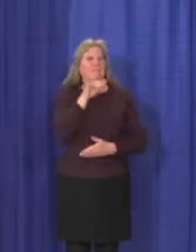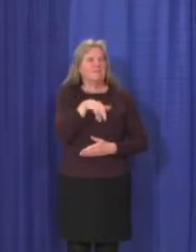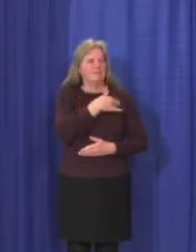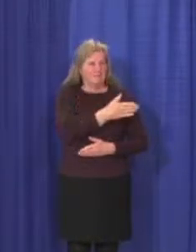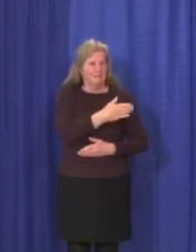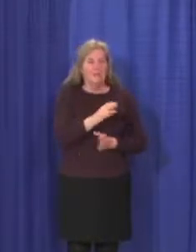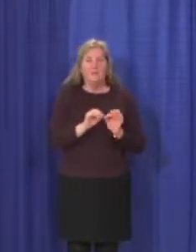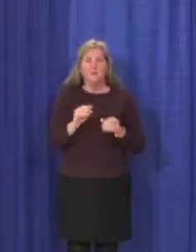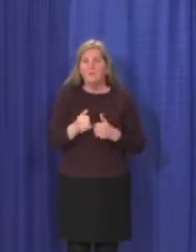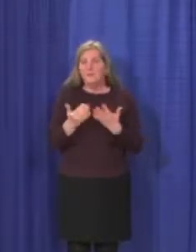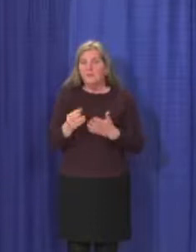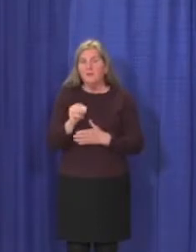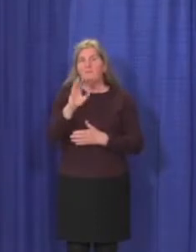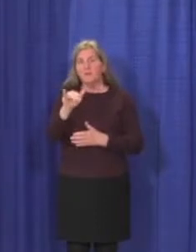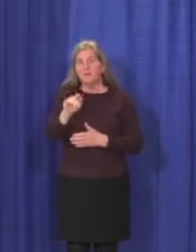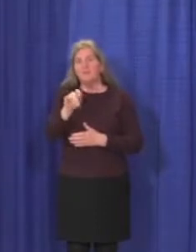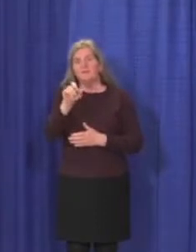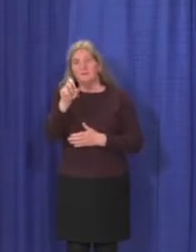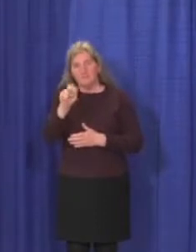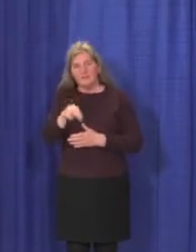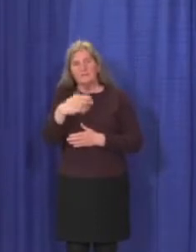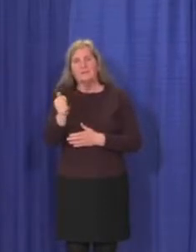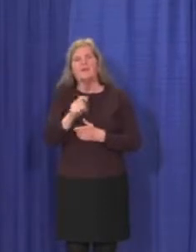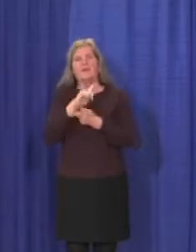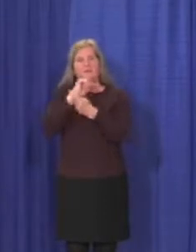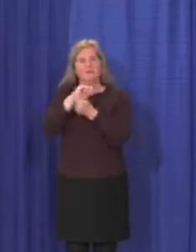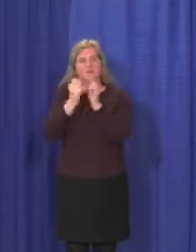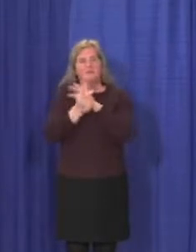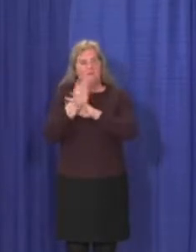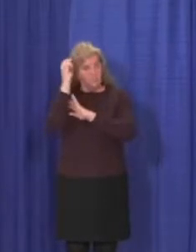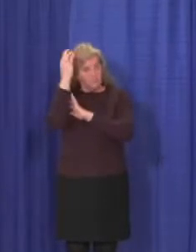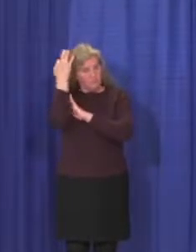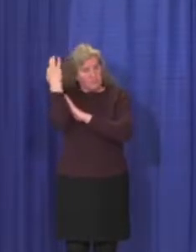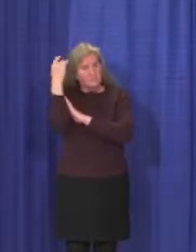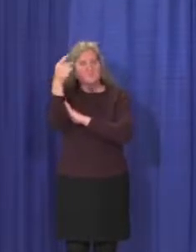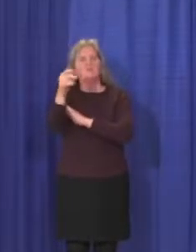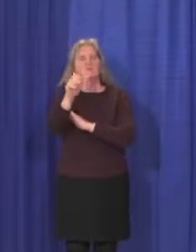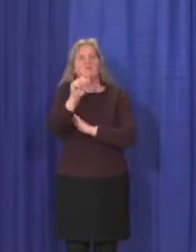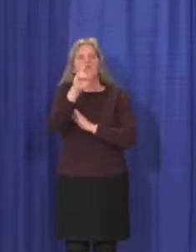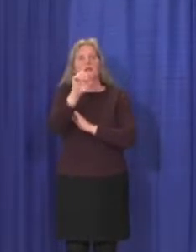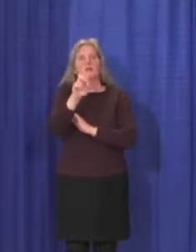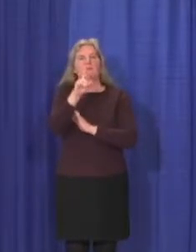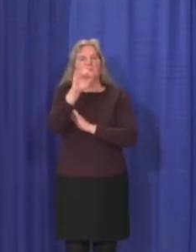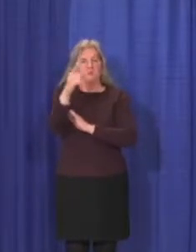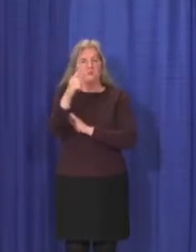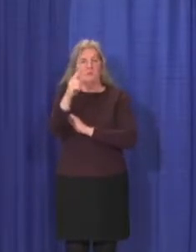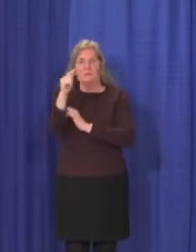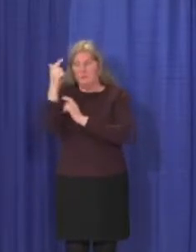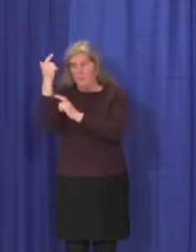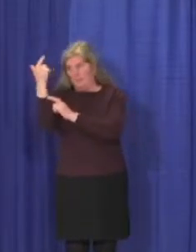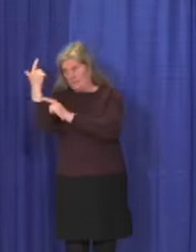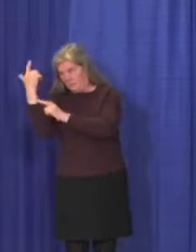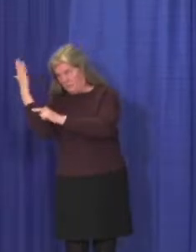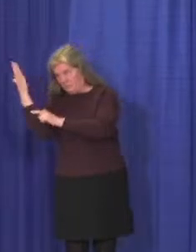Hanley. Our sign language interpretation is provided by Mary Tiessen.